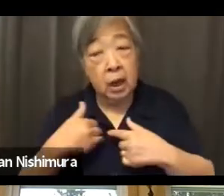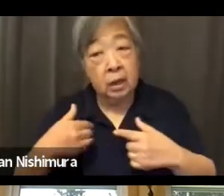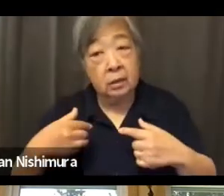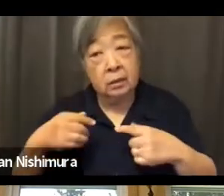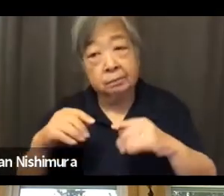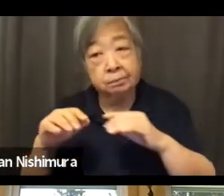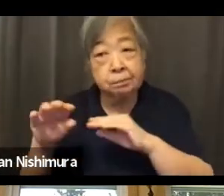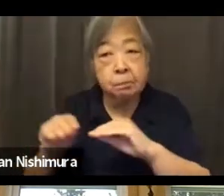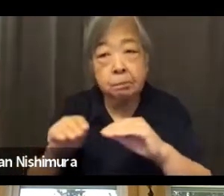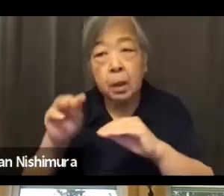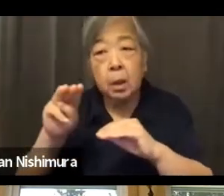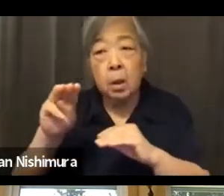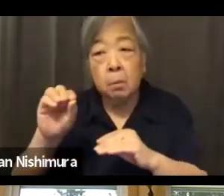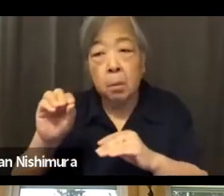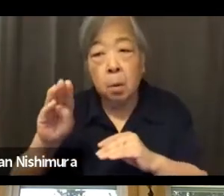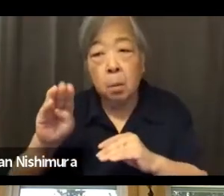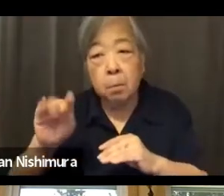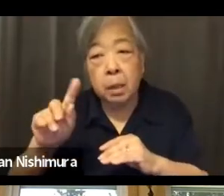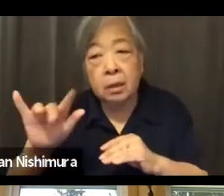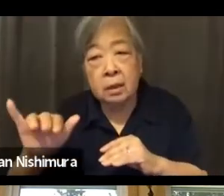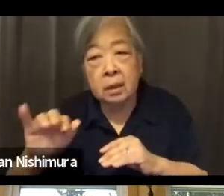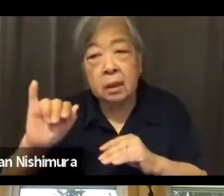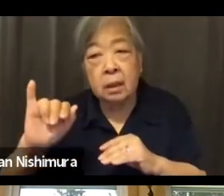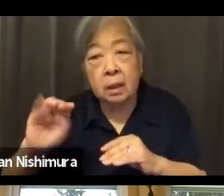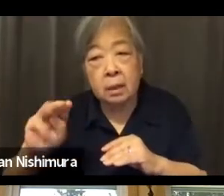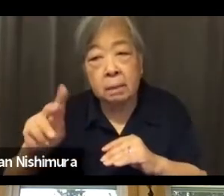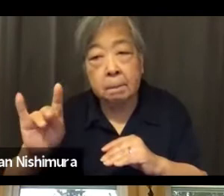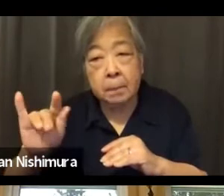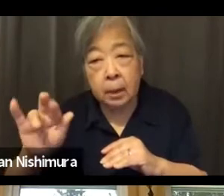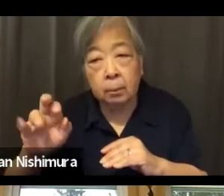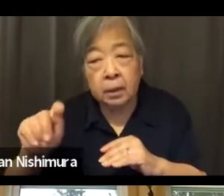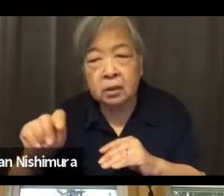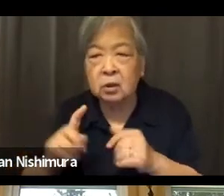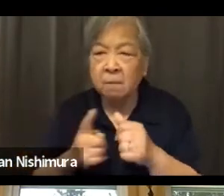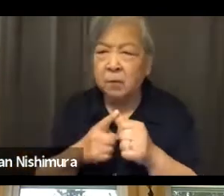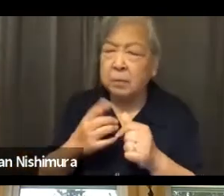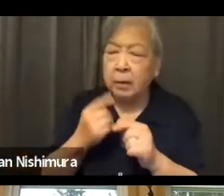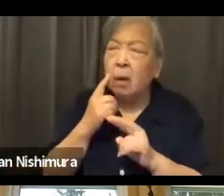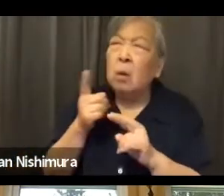approach might be, well there are no laws in that country to actually provide for mobility access,